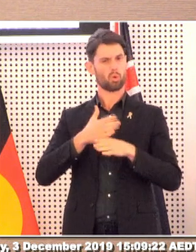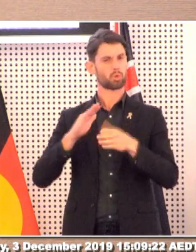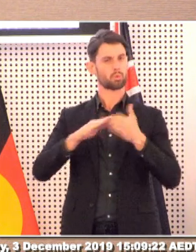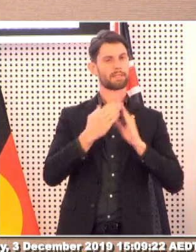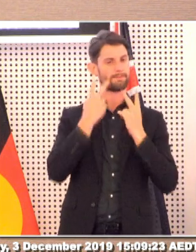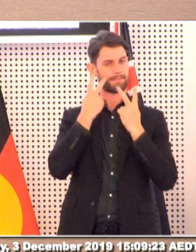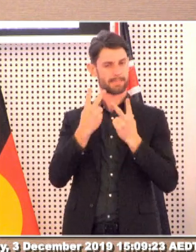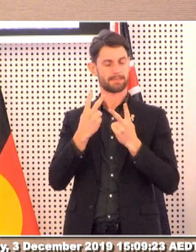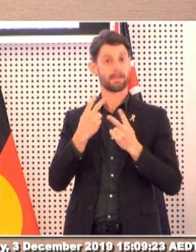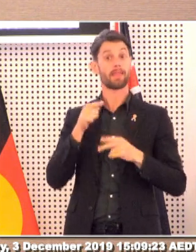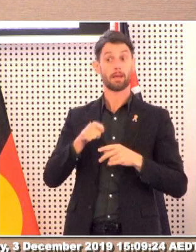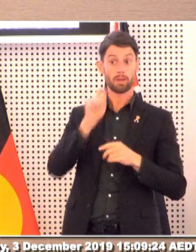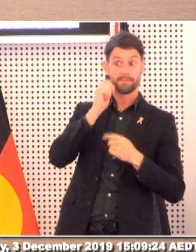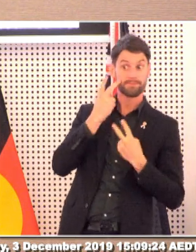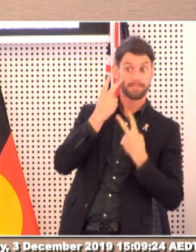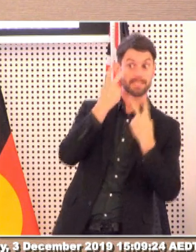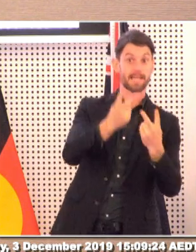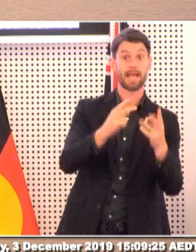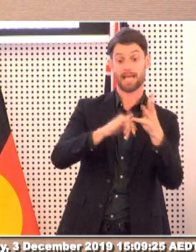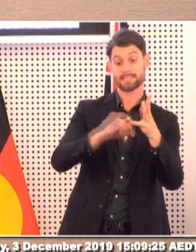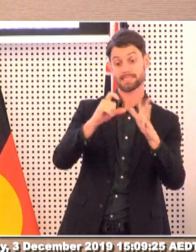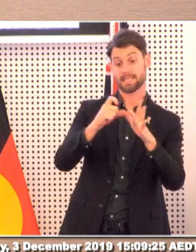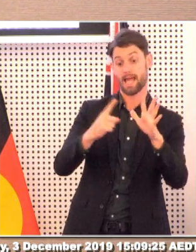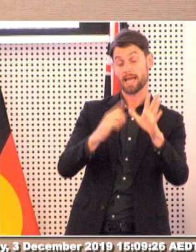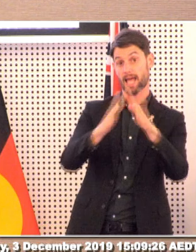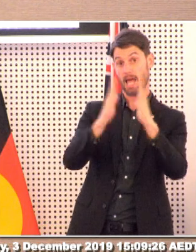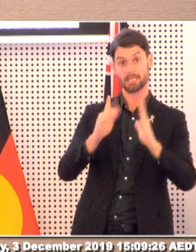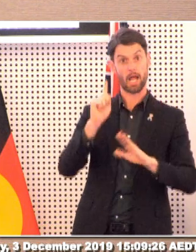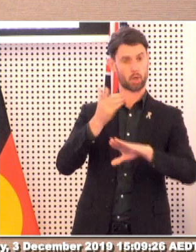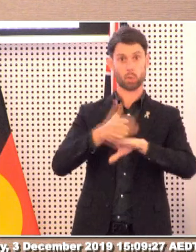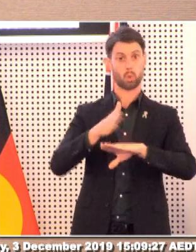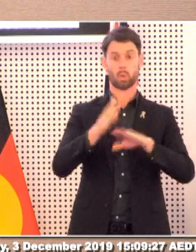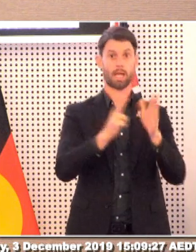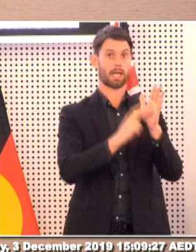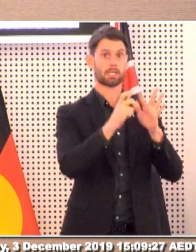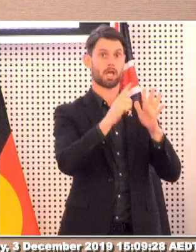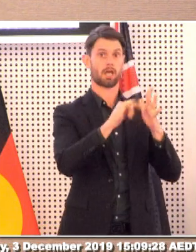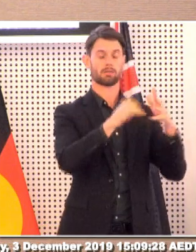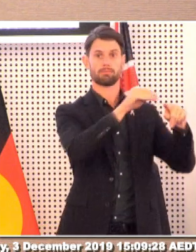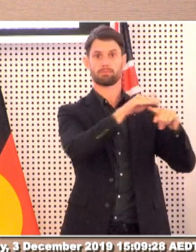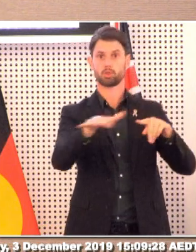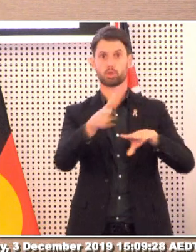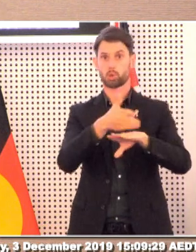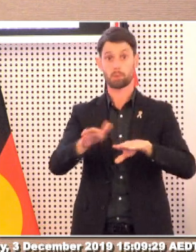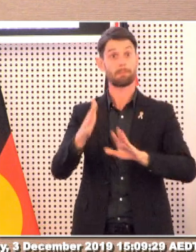So the new models that are coming online, you won’t have community visitors visiting